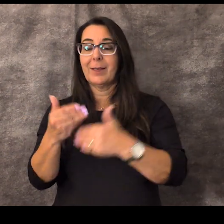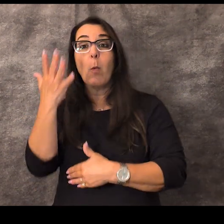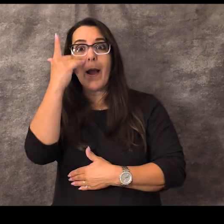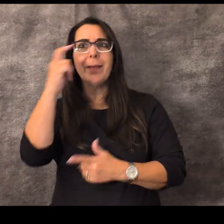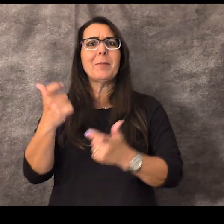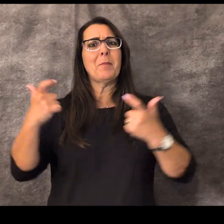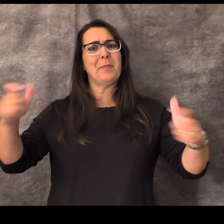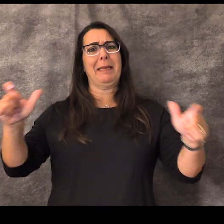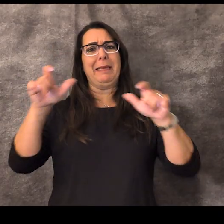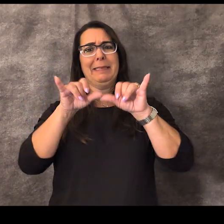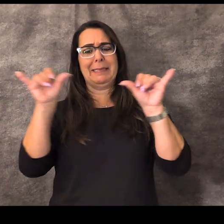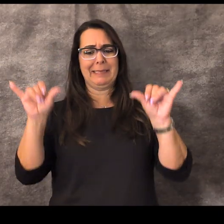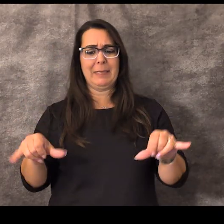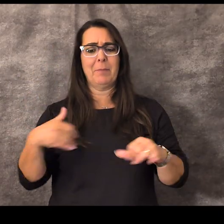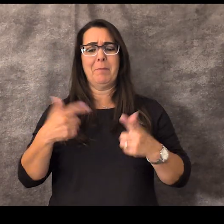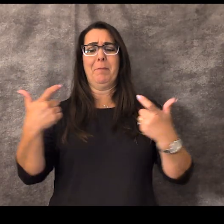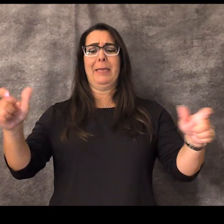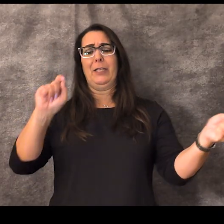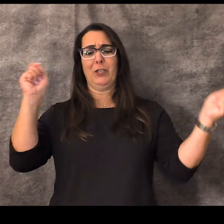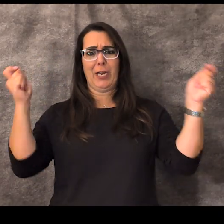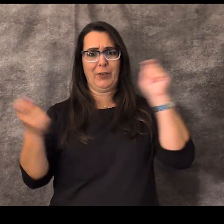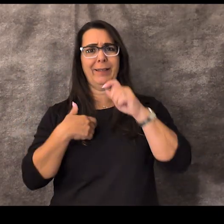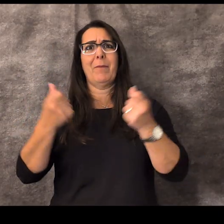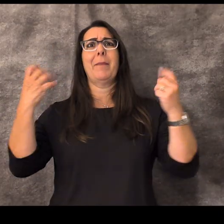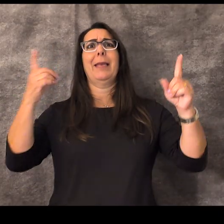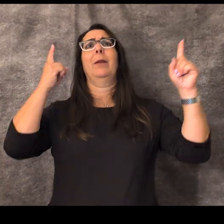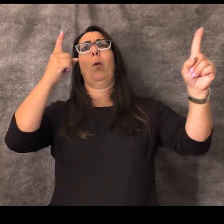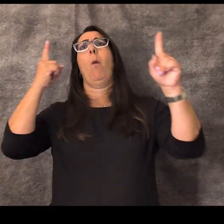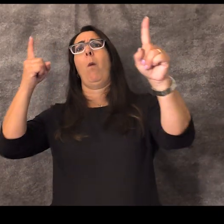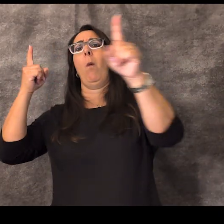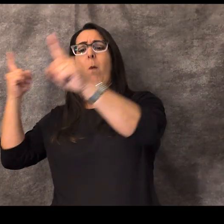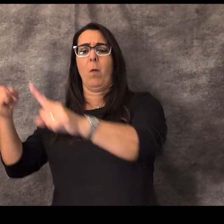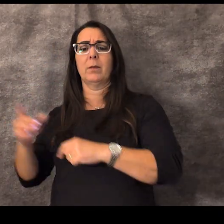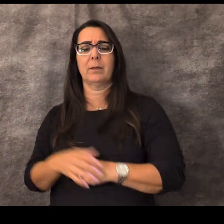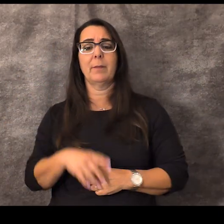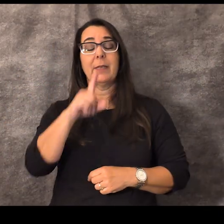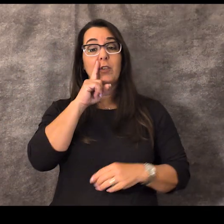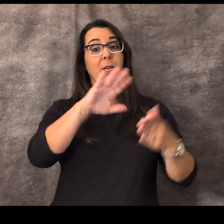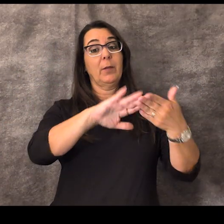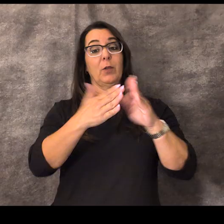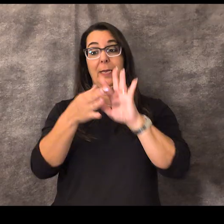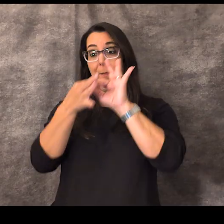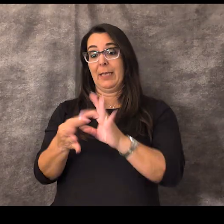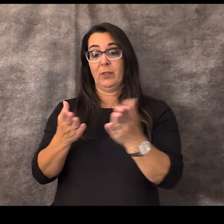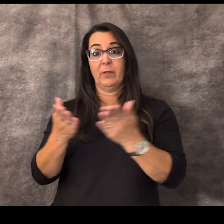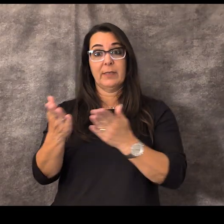Our overarching goals in this project, making sure that community based, services are available.